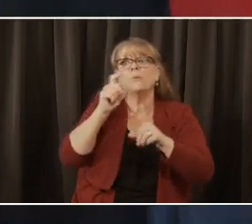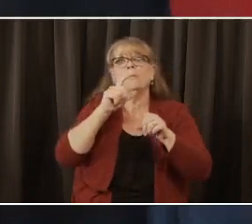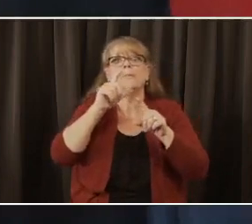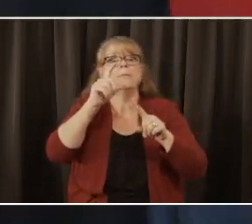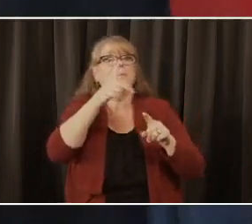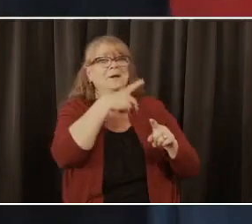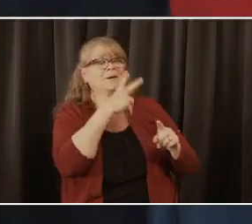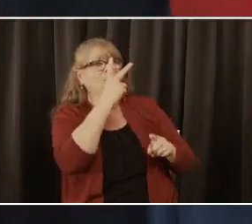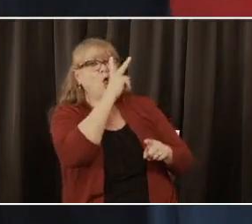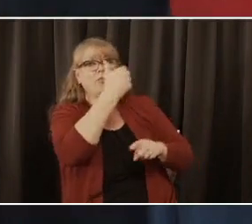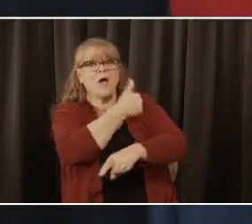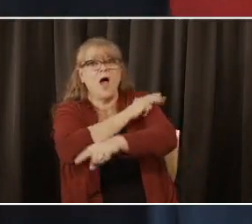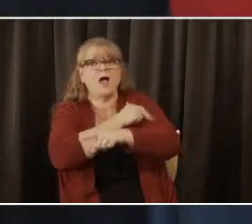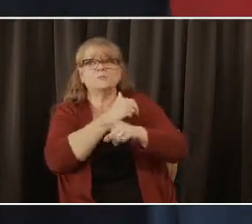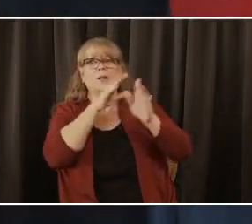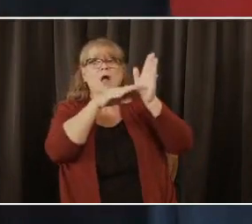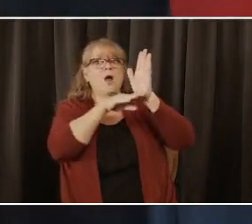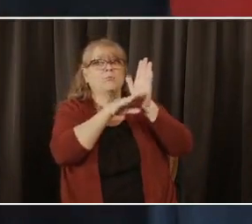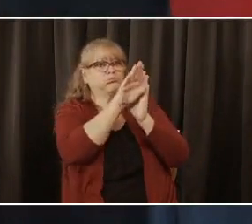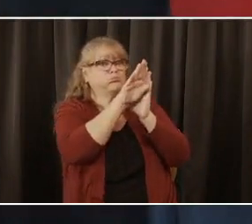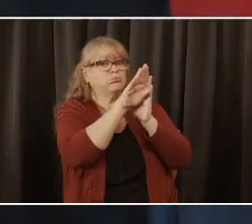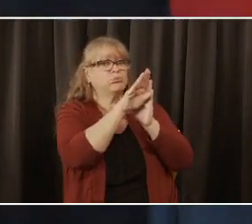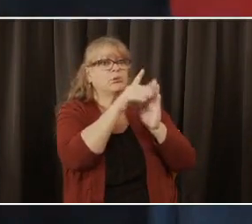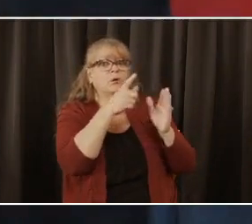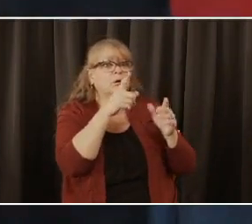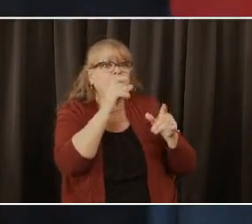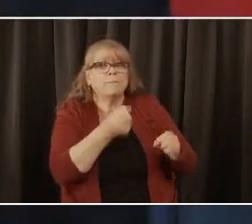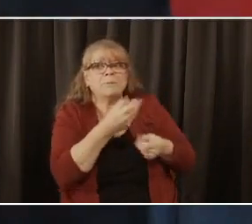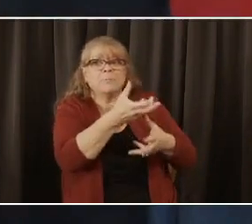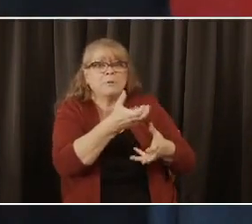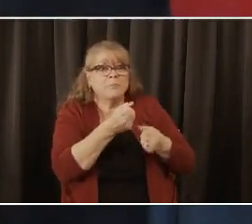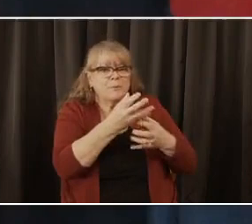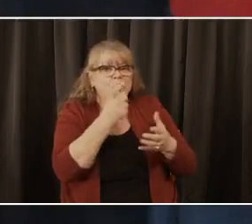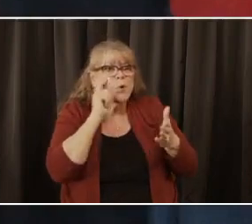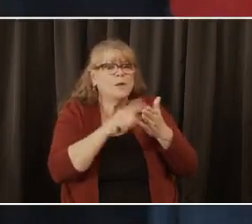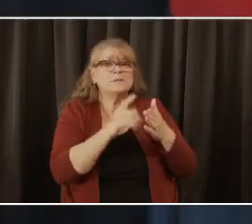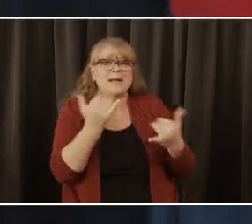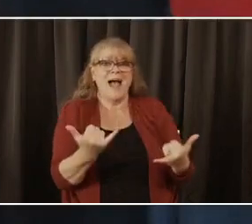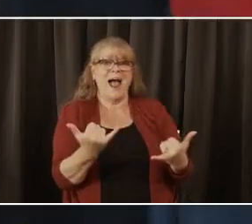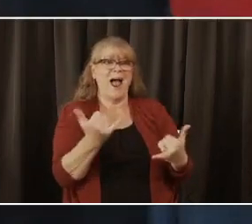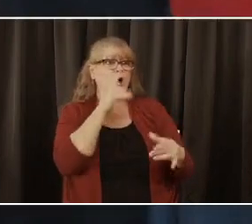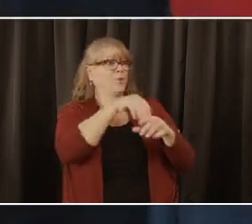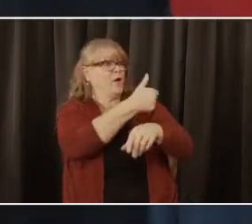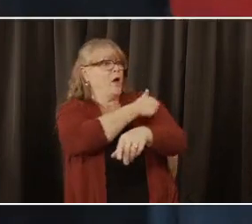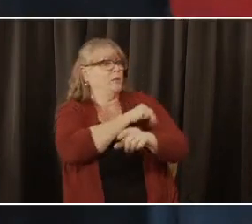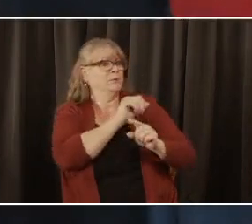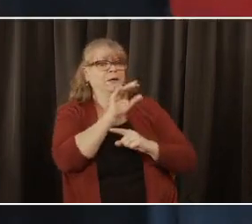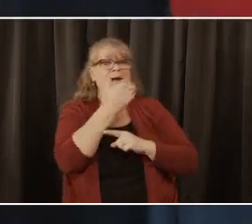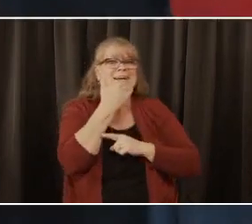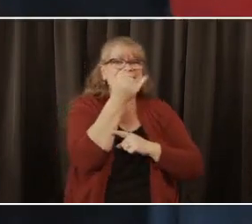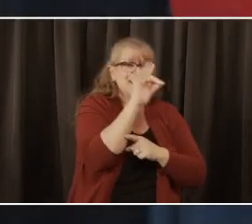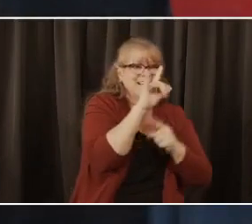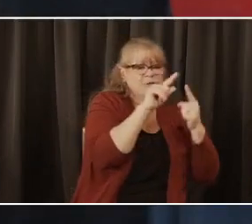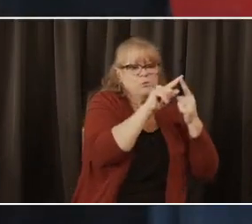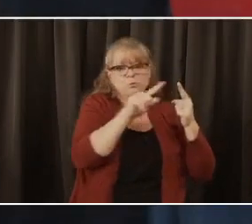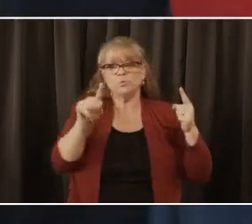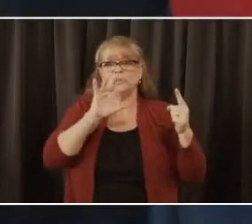to 50 year olds and that's what Dr Hurley will talk about because most of our older Coloradans are protected. It's been wonderful there's hardly any hospitalized it's gone way down.